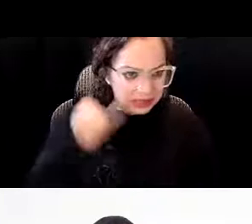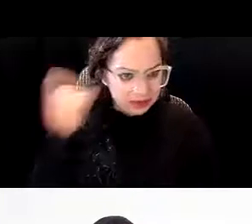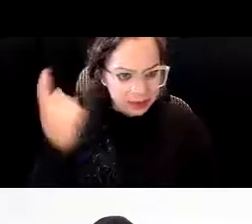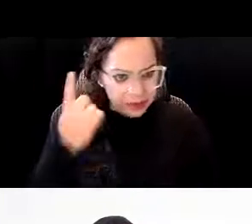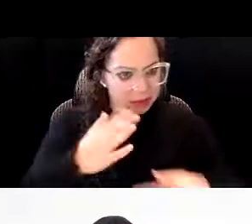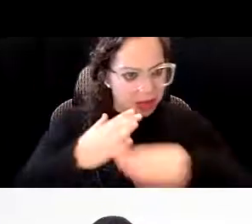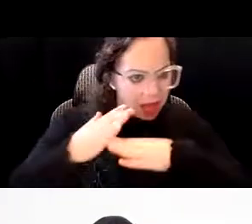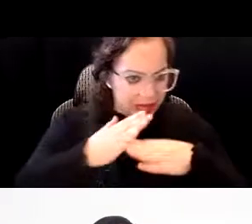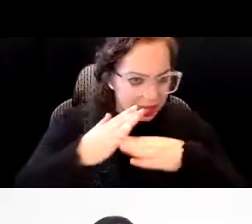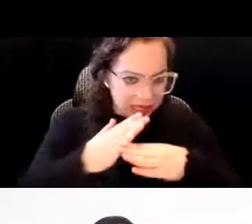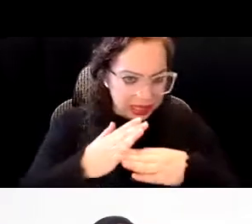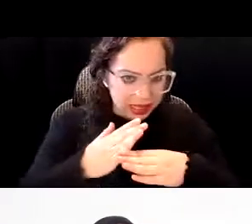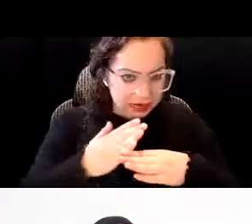I don't know where I put that. Ok...